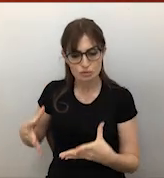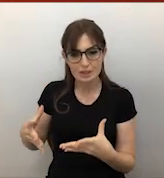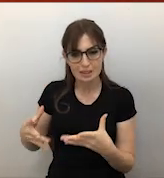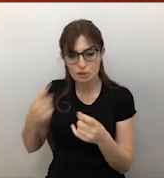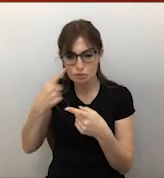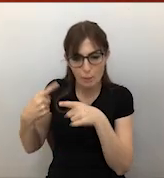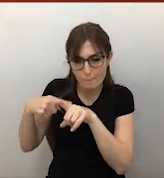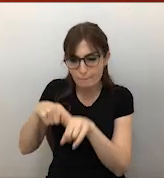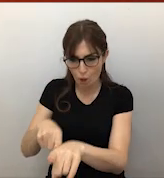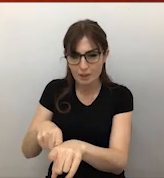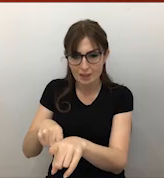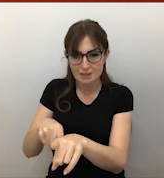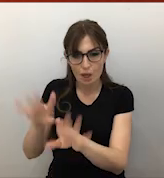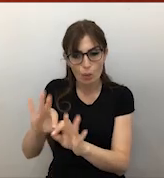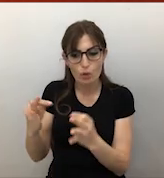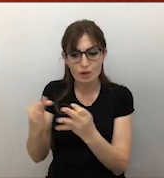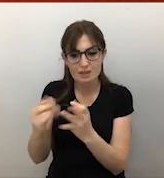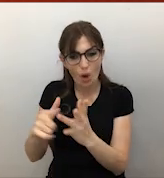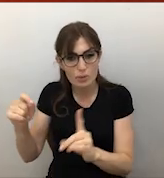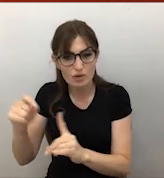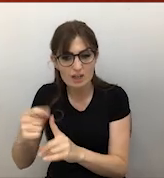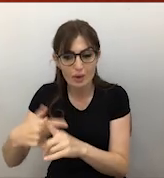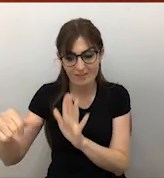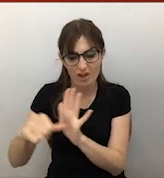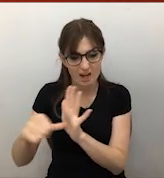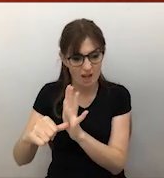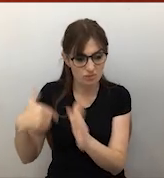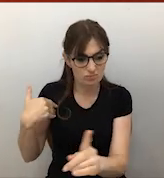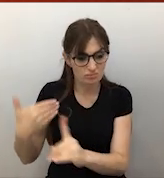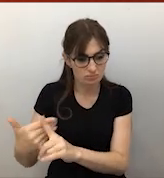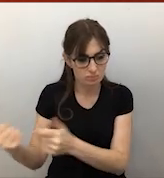to monitor the organization's operational and financial performance